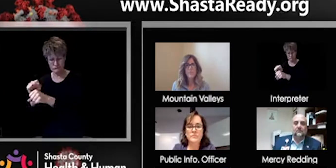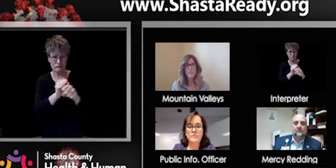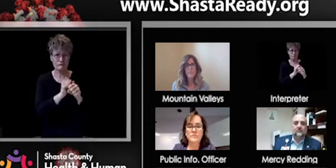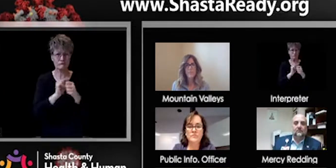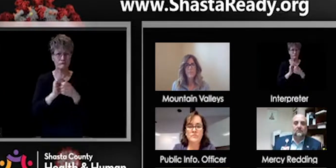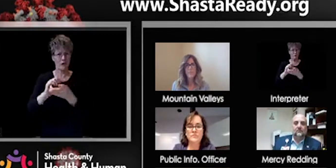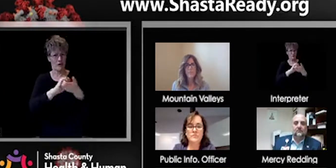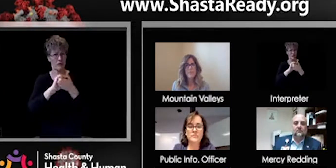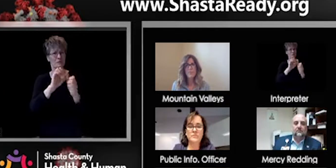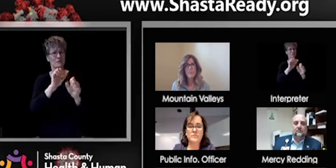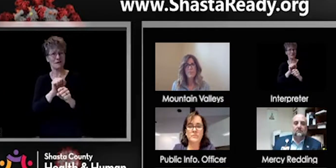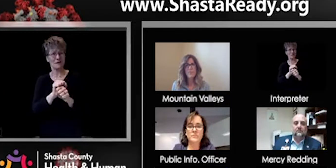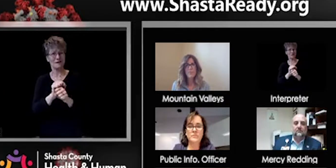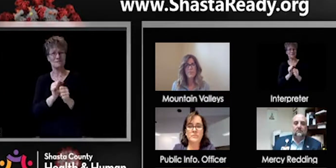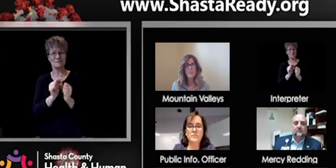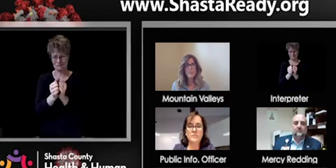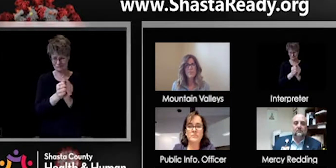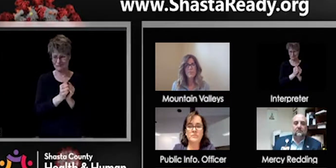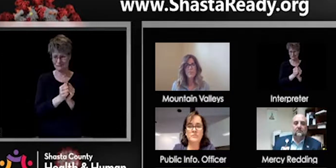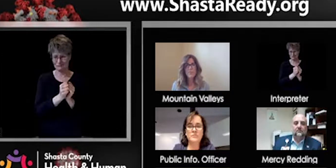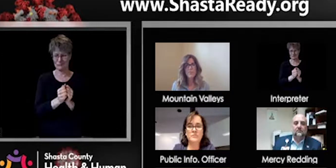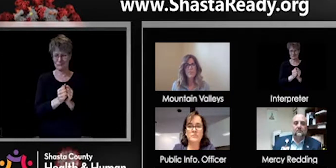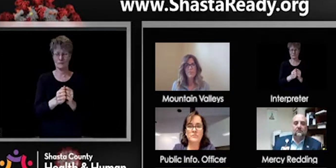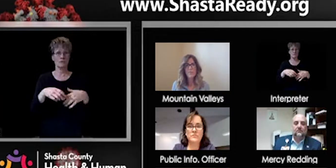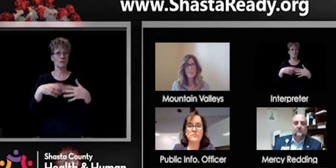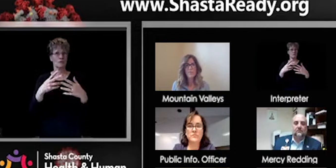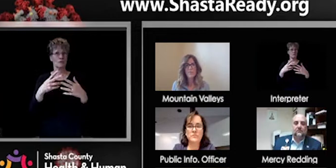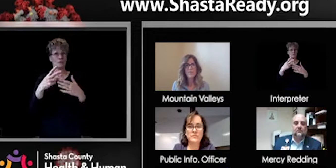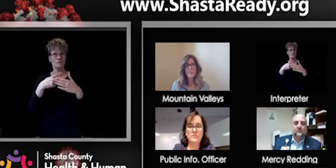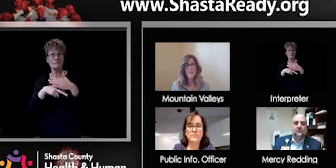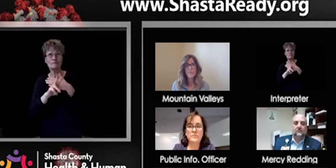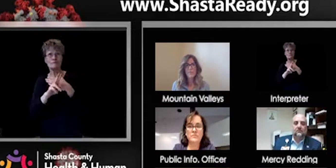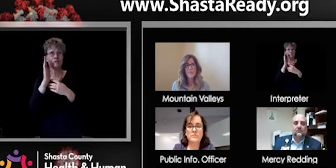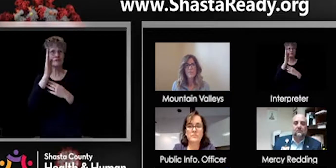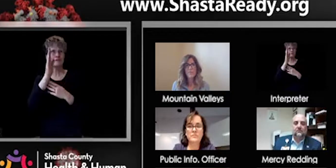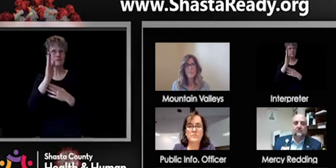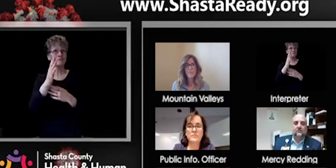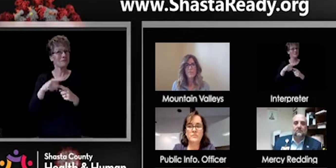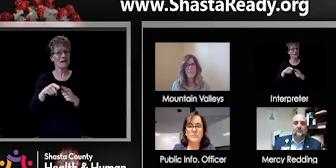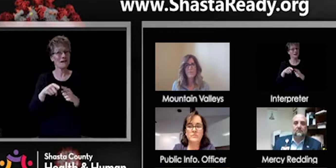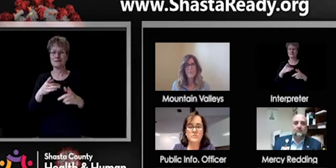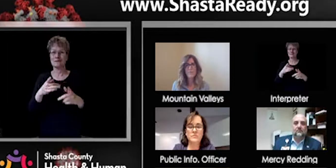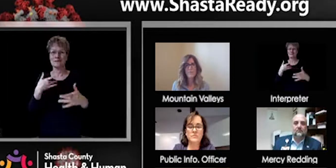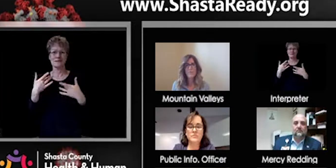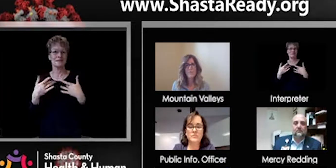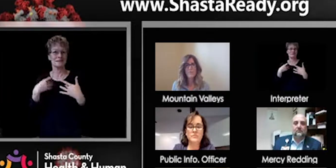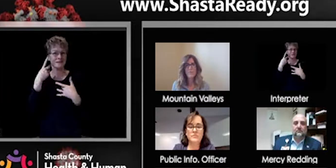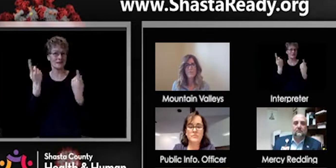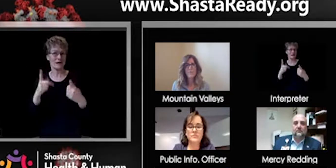to seeing where we go from here and we’re working on getting that scheduled this week